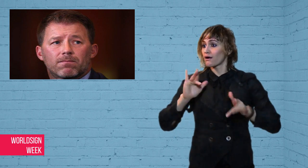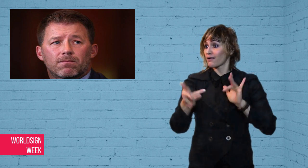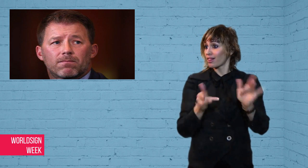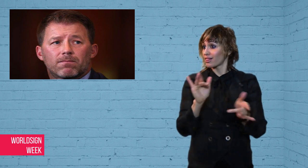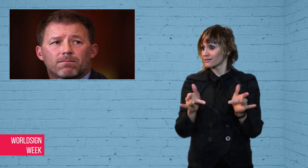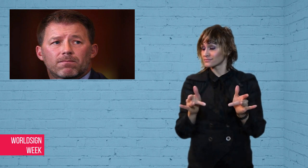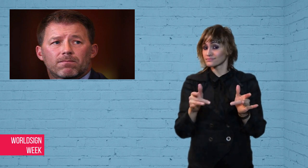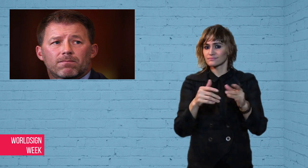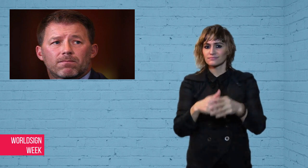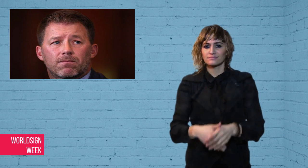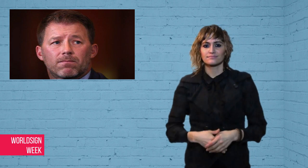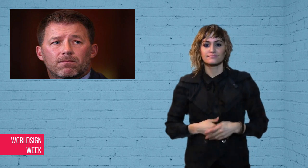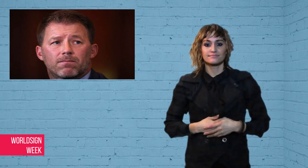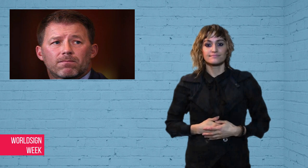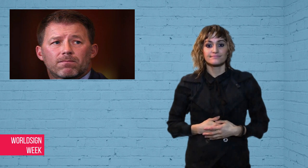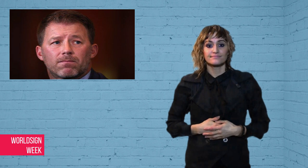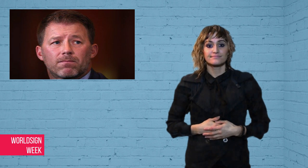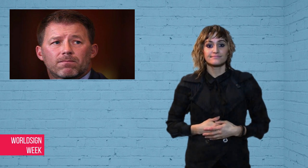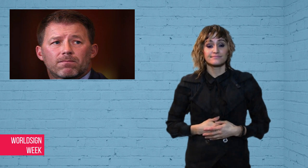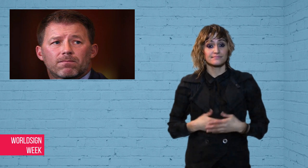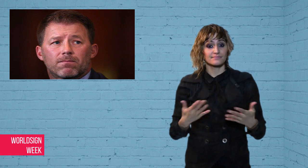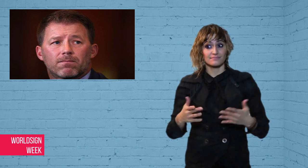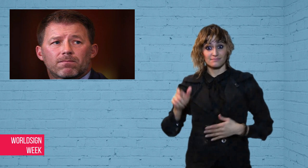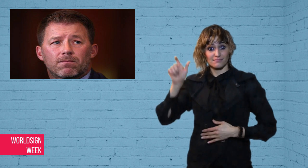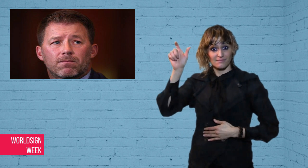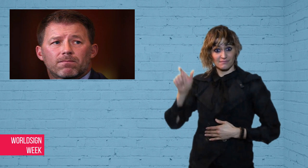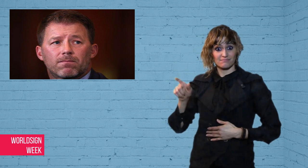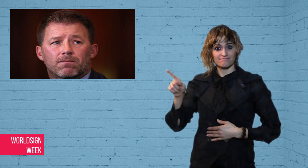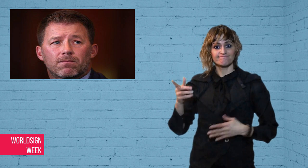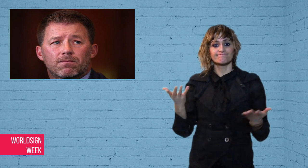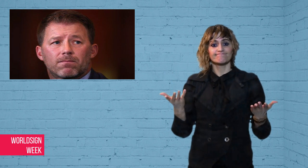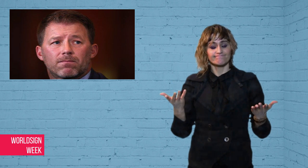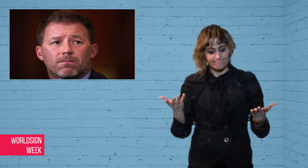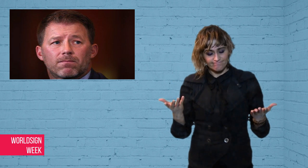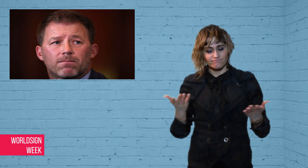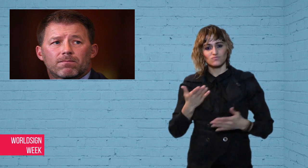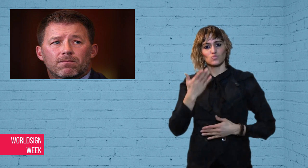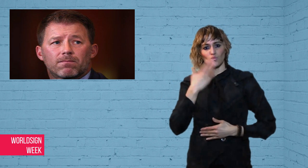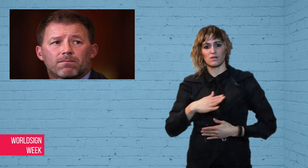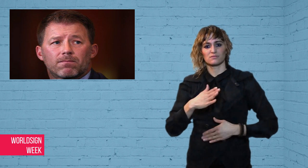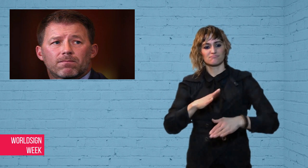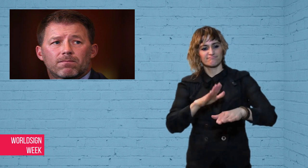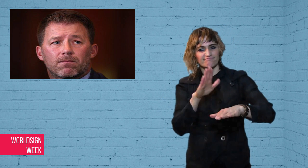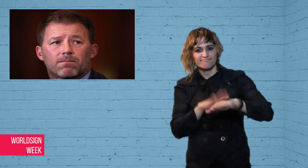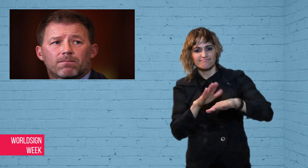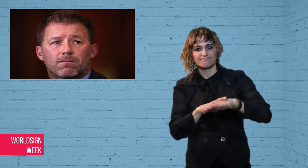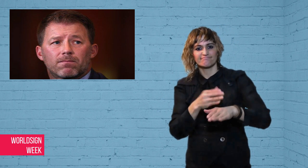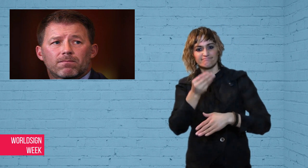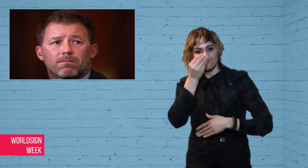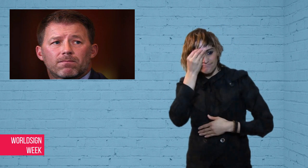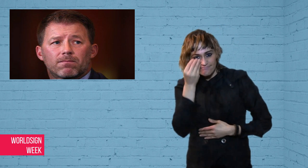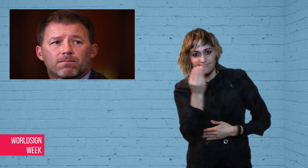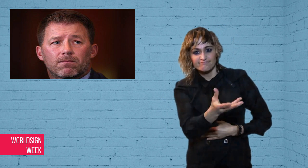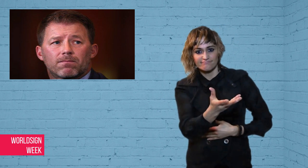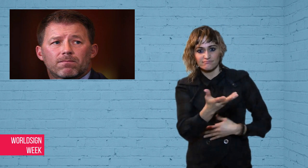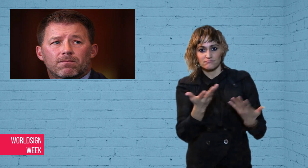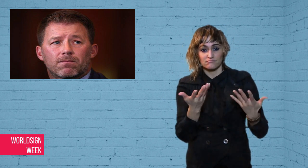he was sexually abused as a youth player.